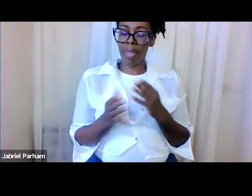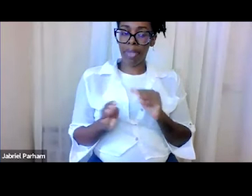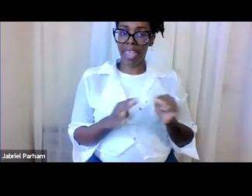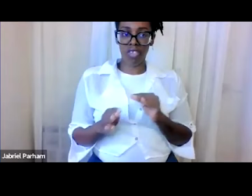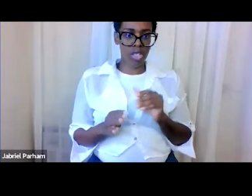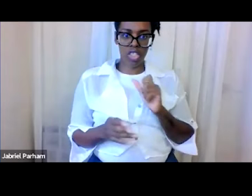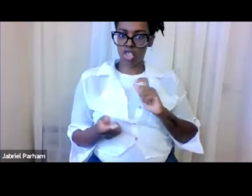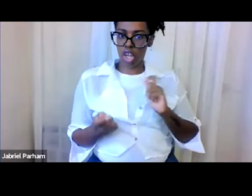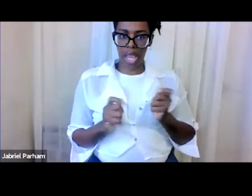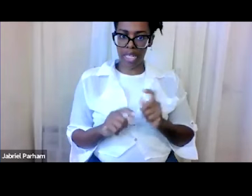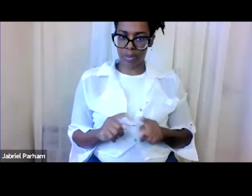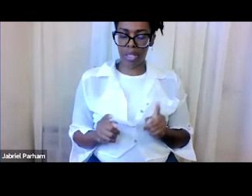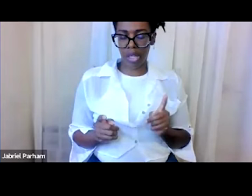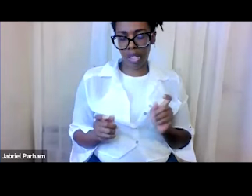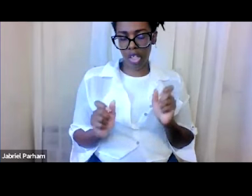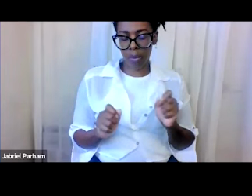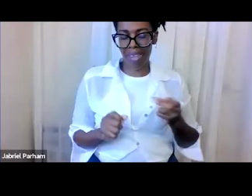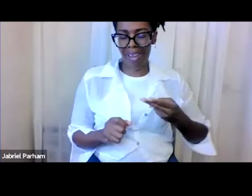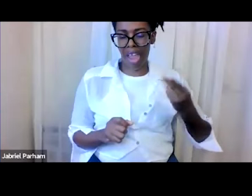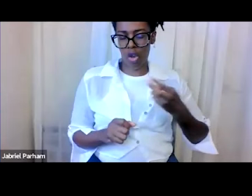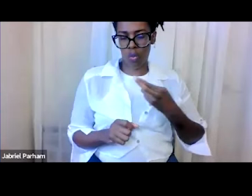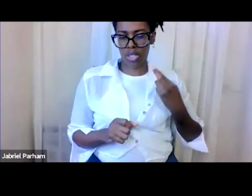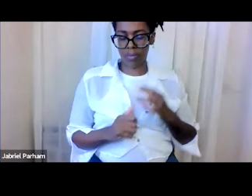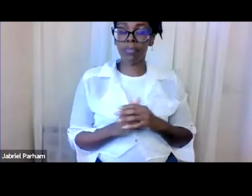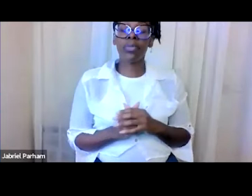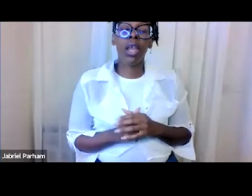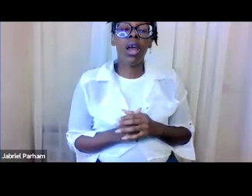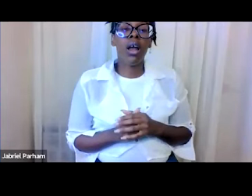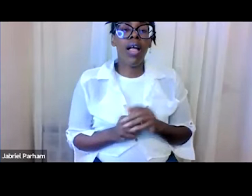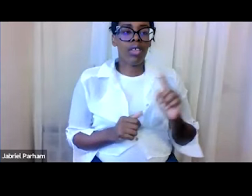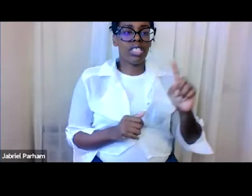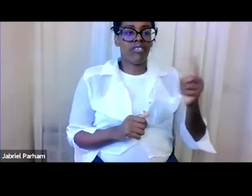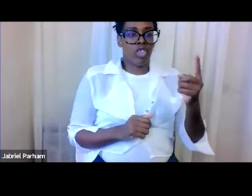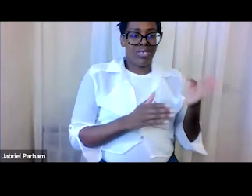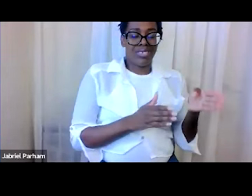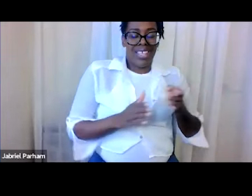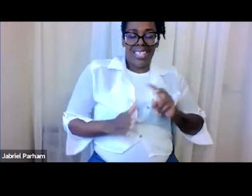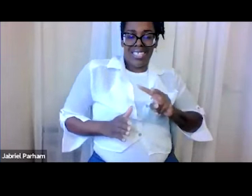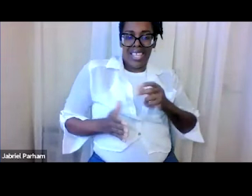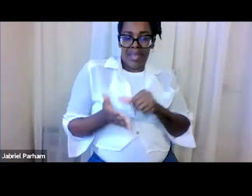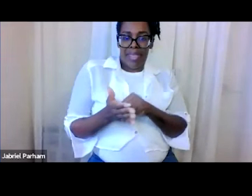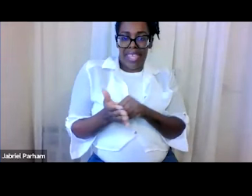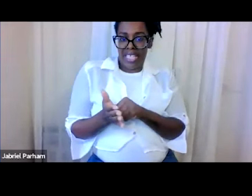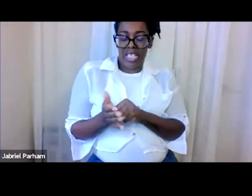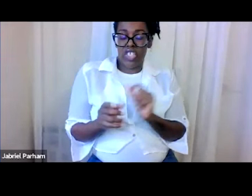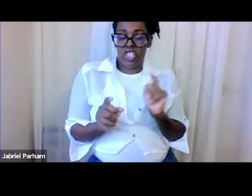So that was really the first page of this first resource, and now I'm gonna focus on the second page, but I promise the second page for both resources are the same